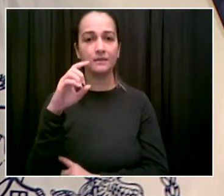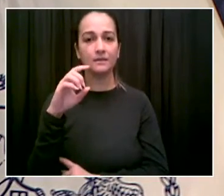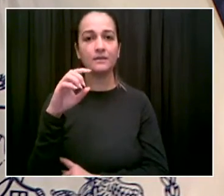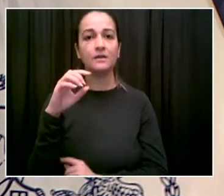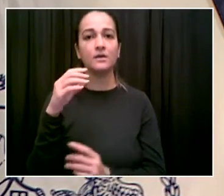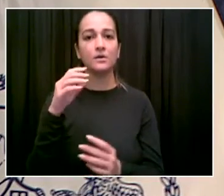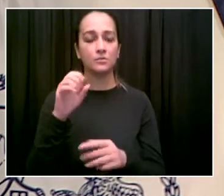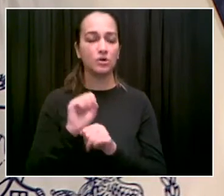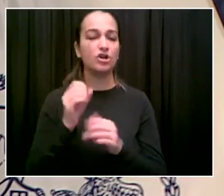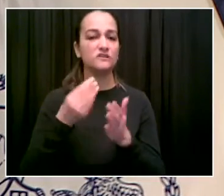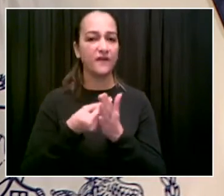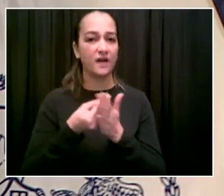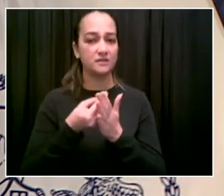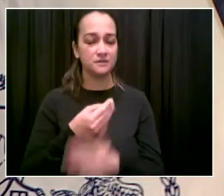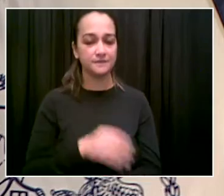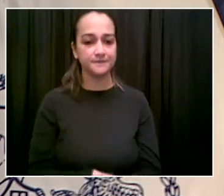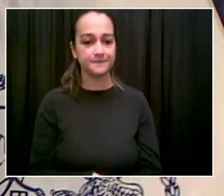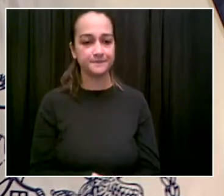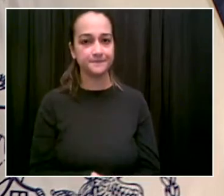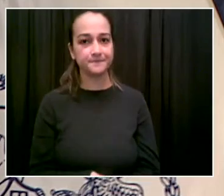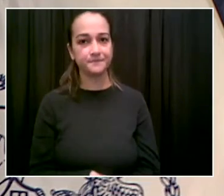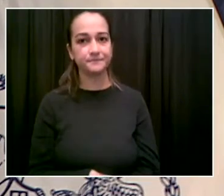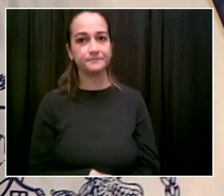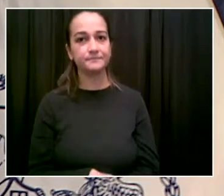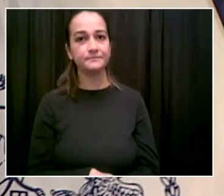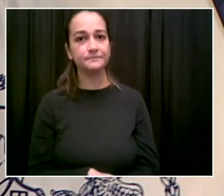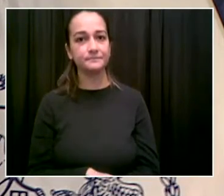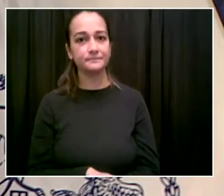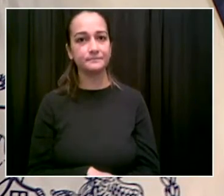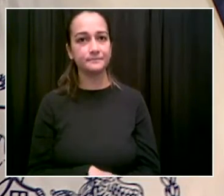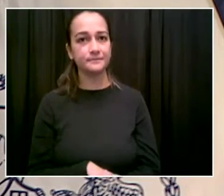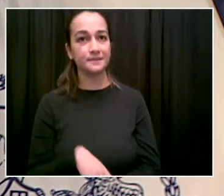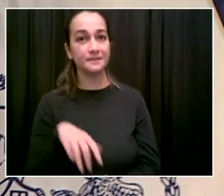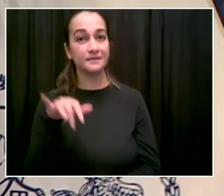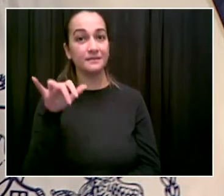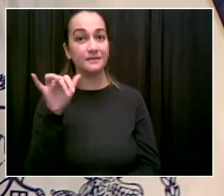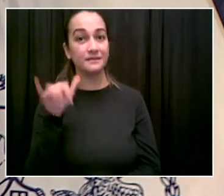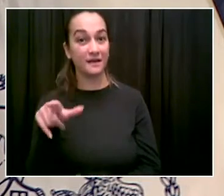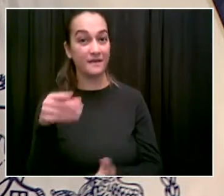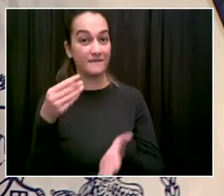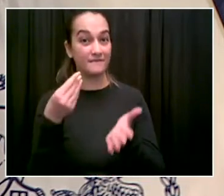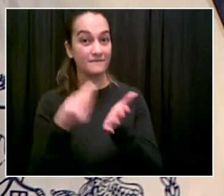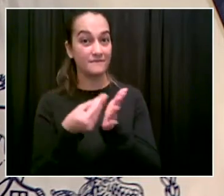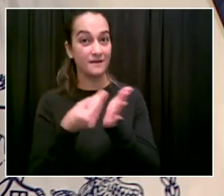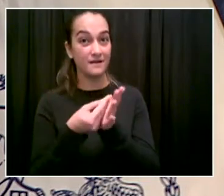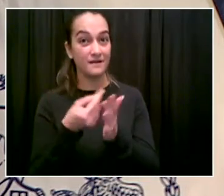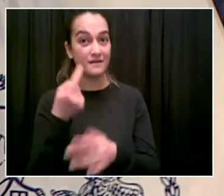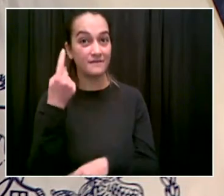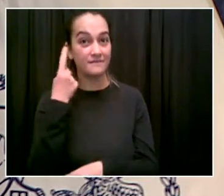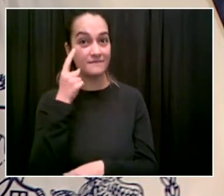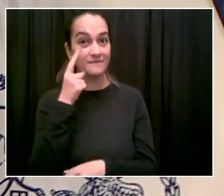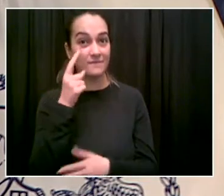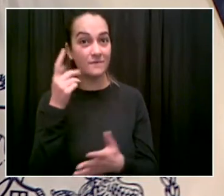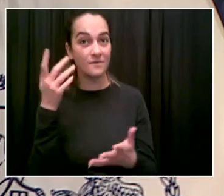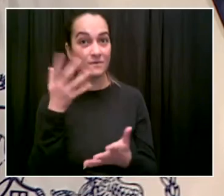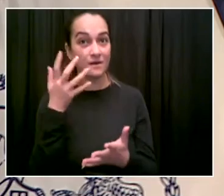APPLICATIONS BY PROVIDING MORE I.D.